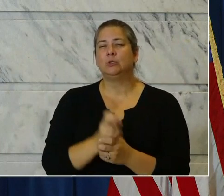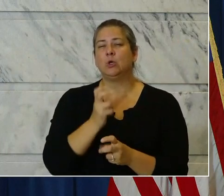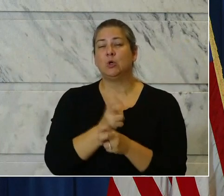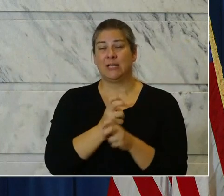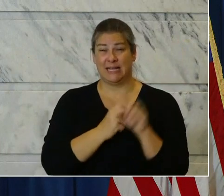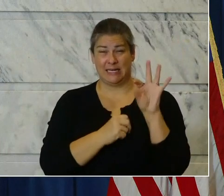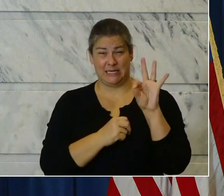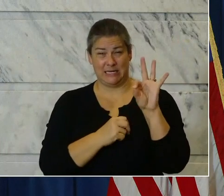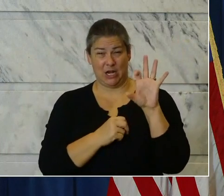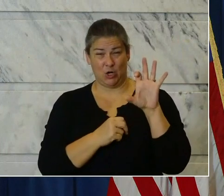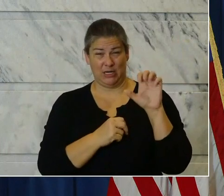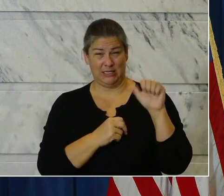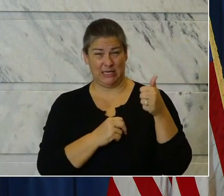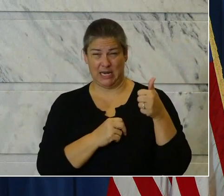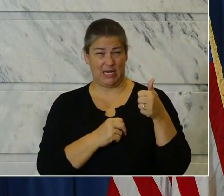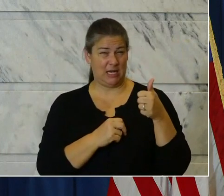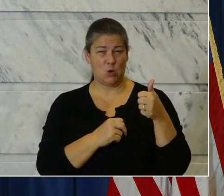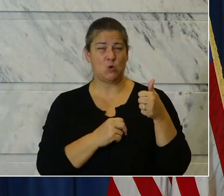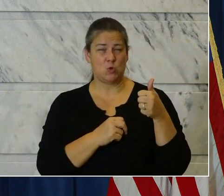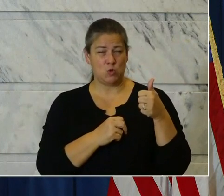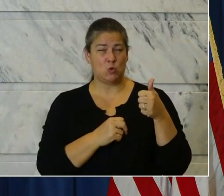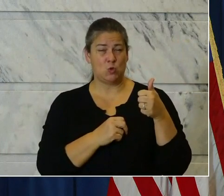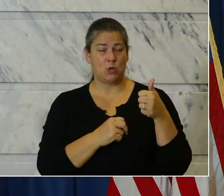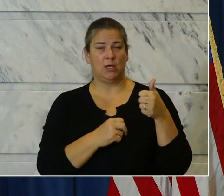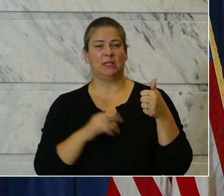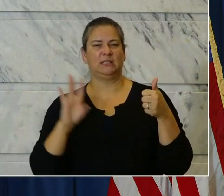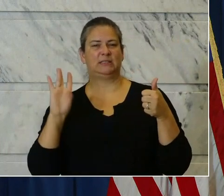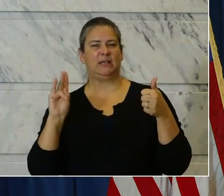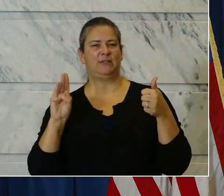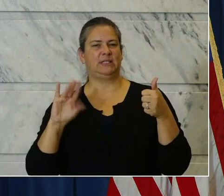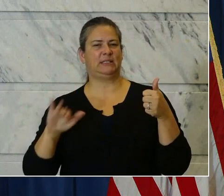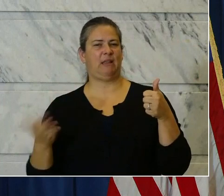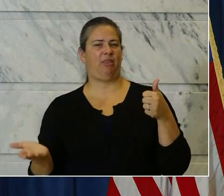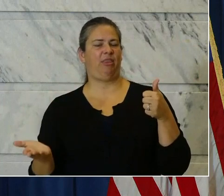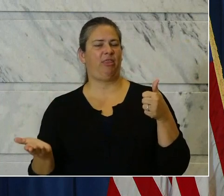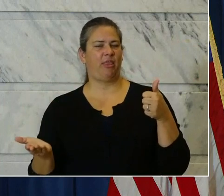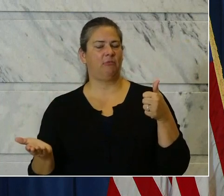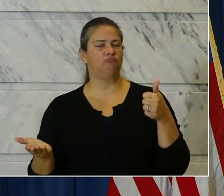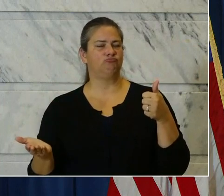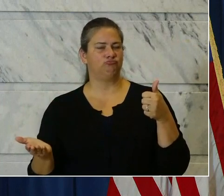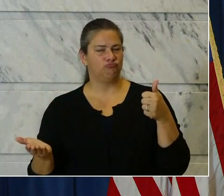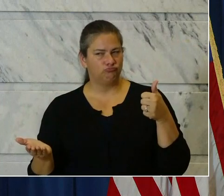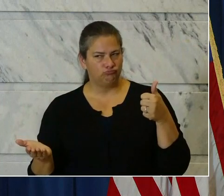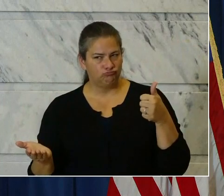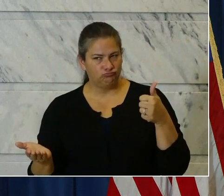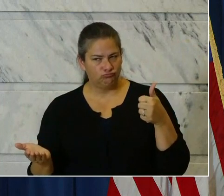ONE'S HARD. UNDER TEN CASES HOW